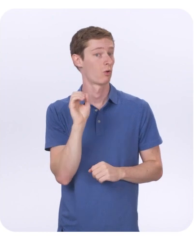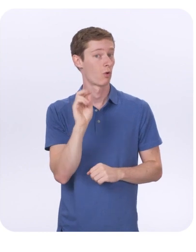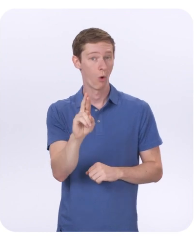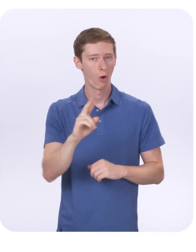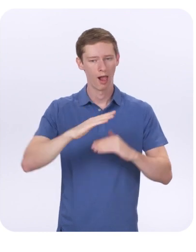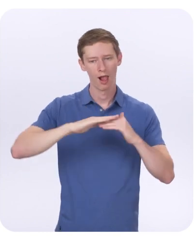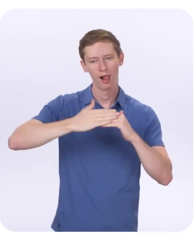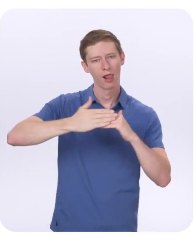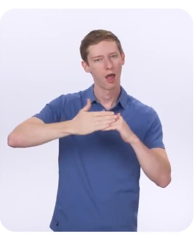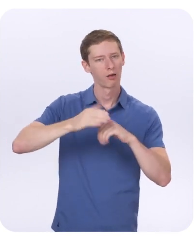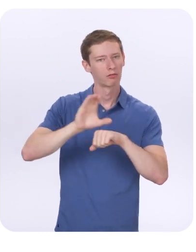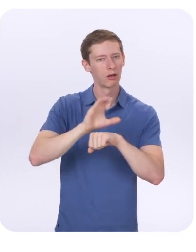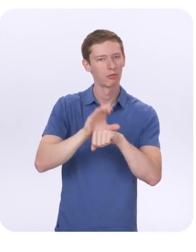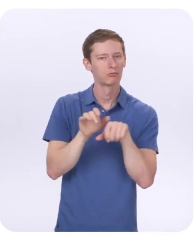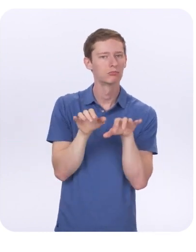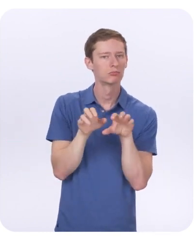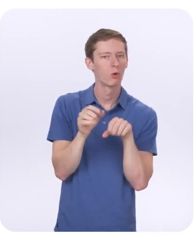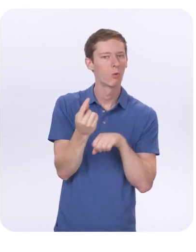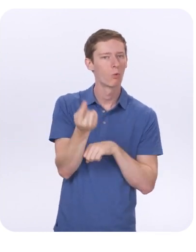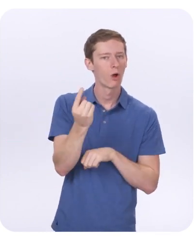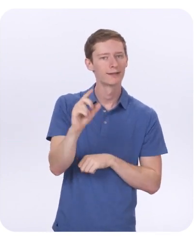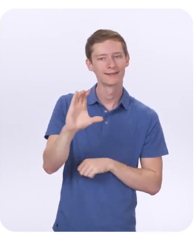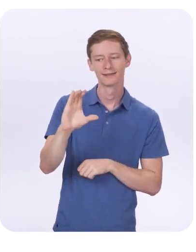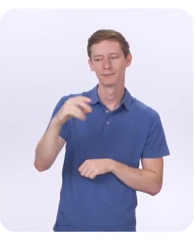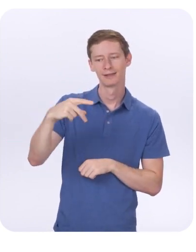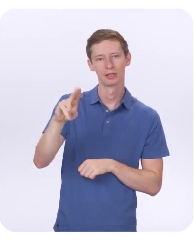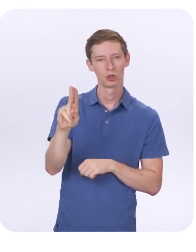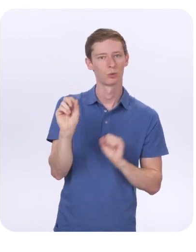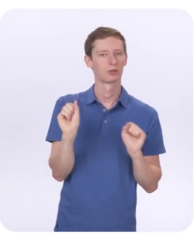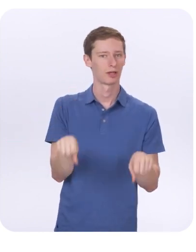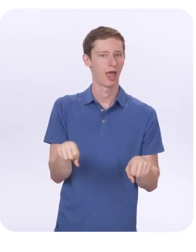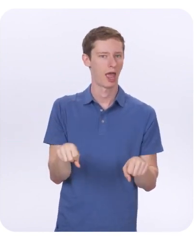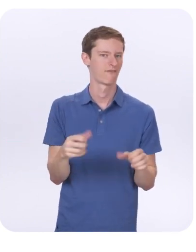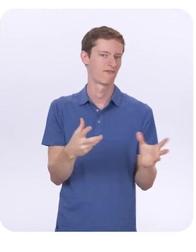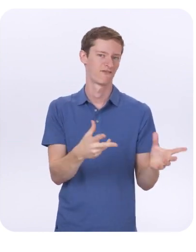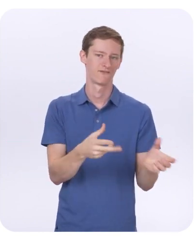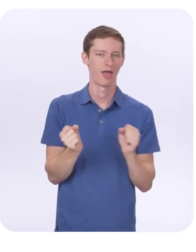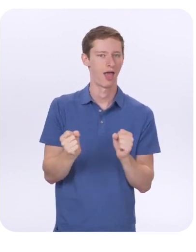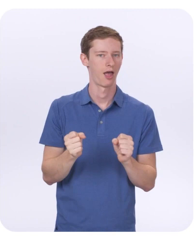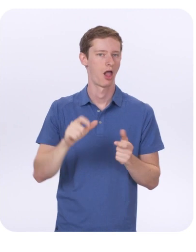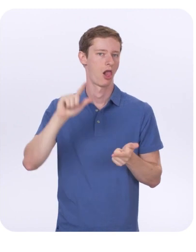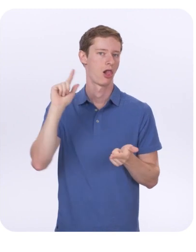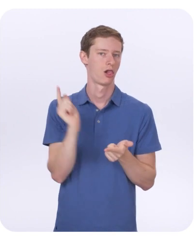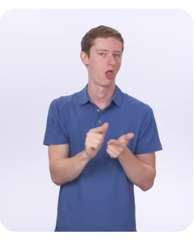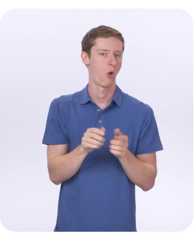You may wonder why would you want to use the 34B parameters model?